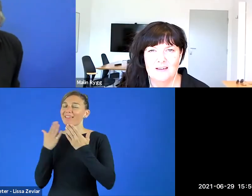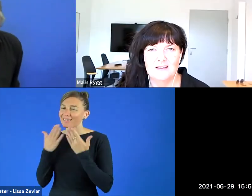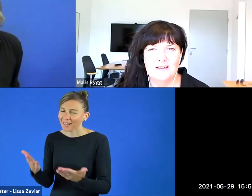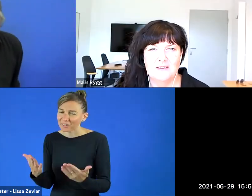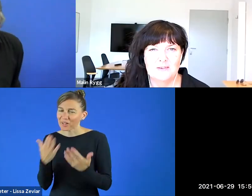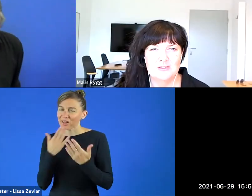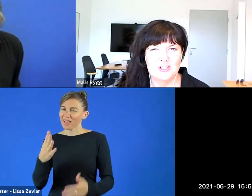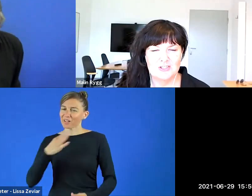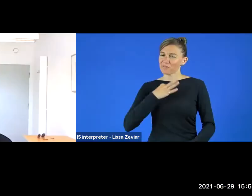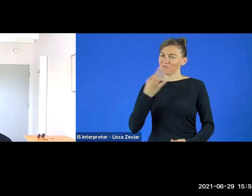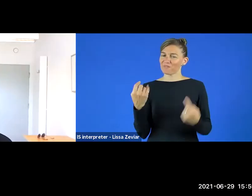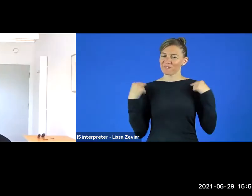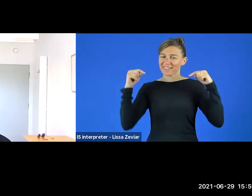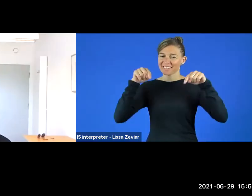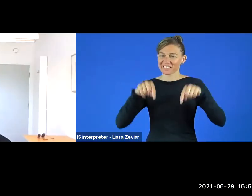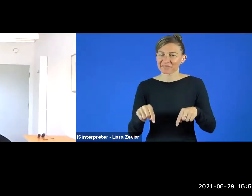Change the slide, please.